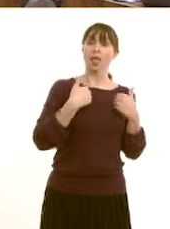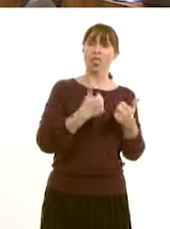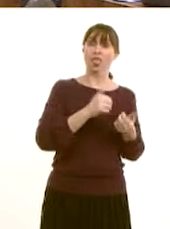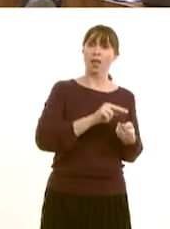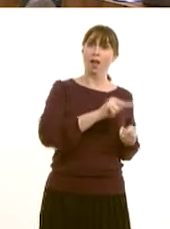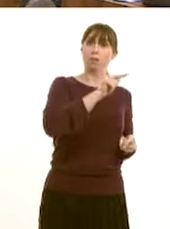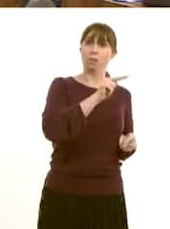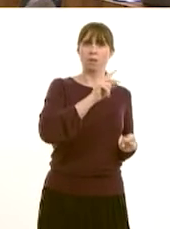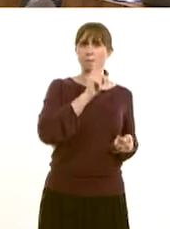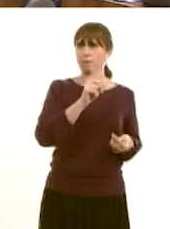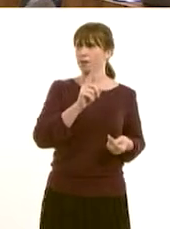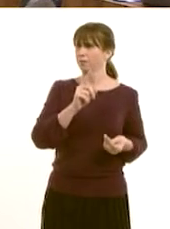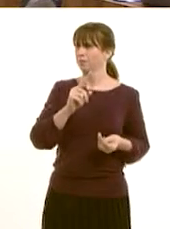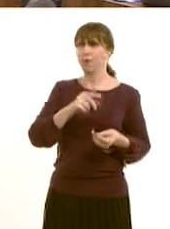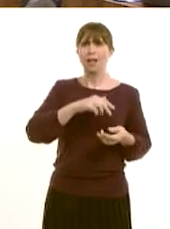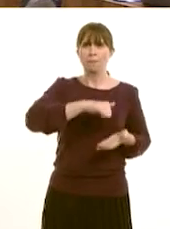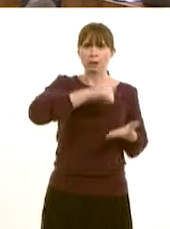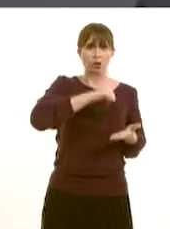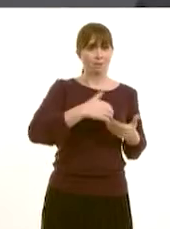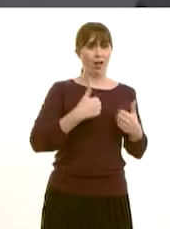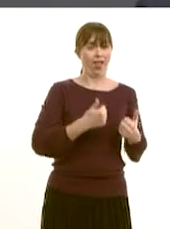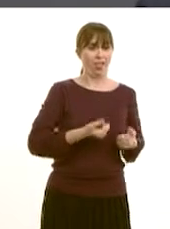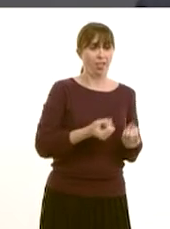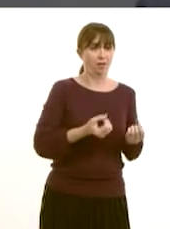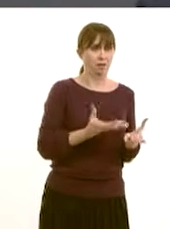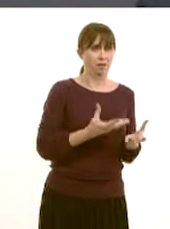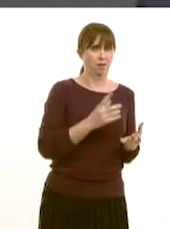generation of doctors and dentists would be contradictory.í